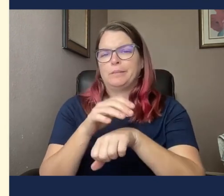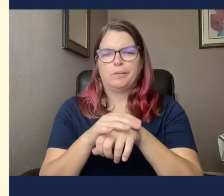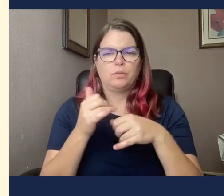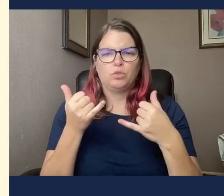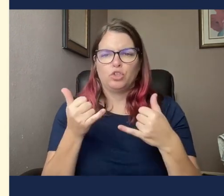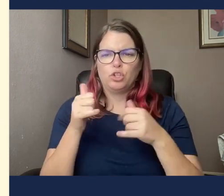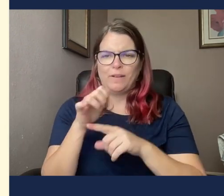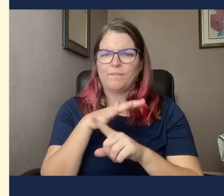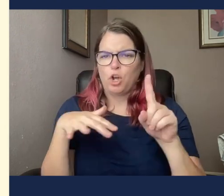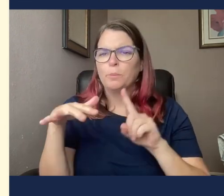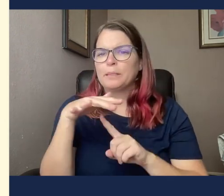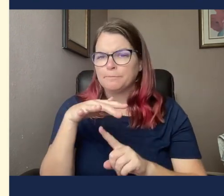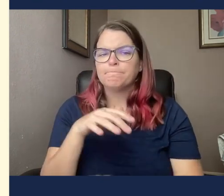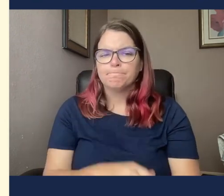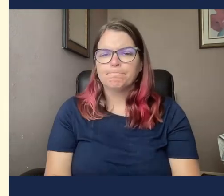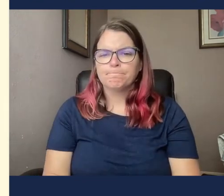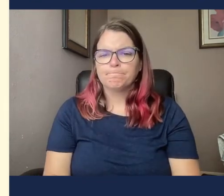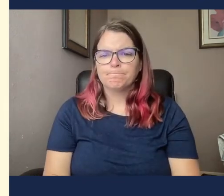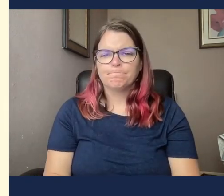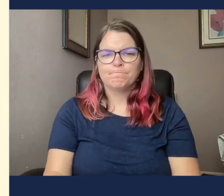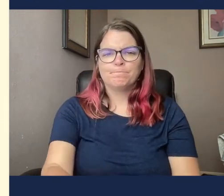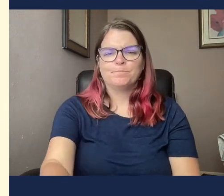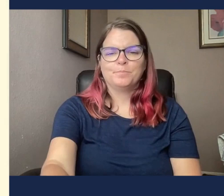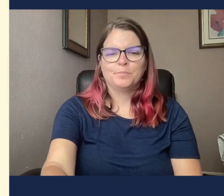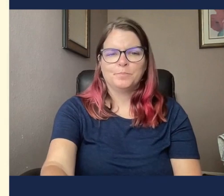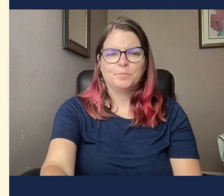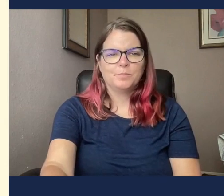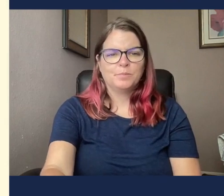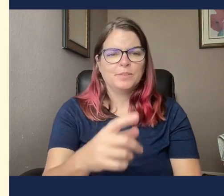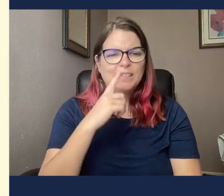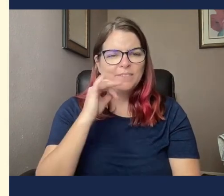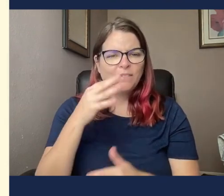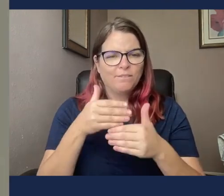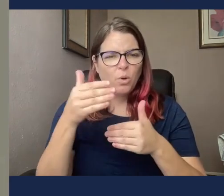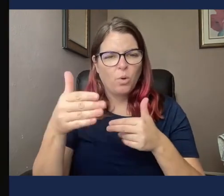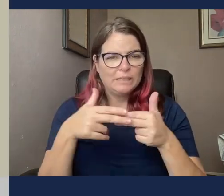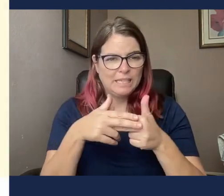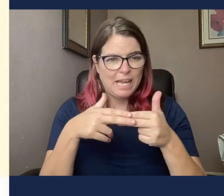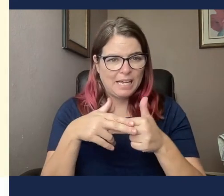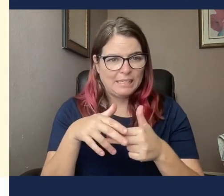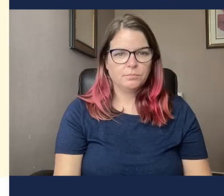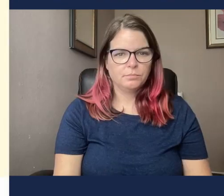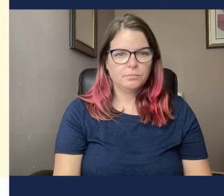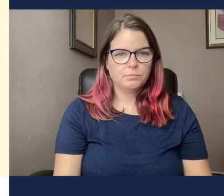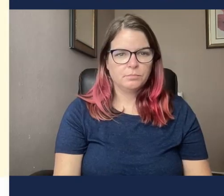s. Even if a person is calling for a cease-fire and to stop the the violence against